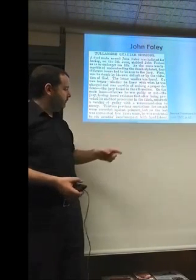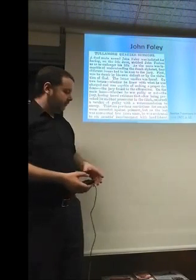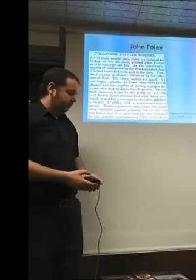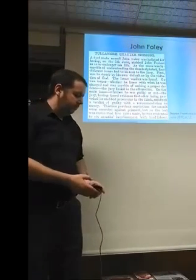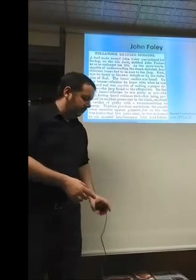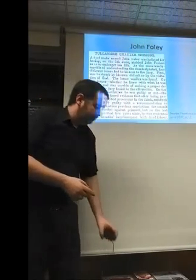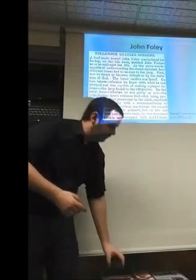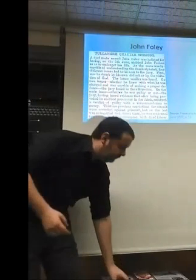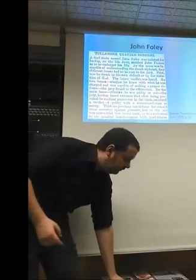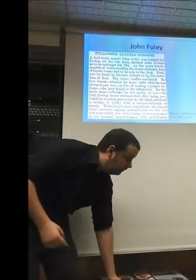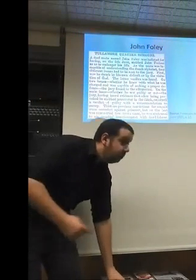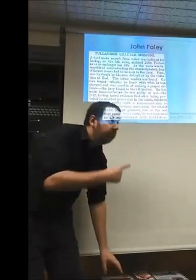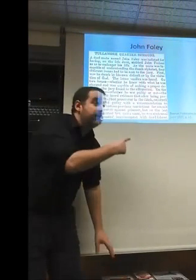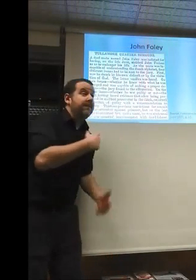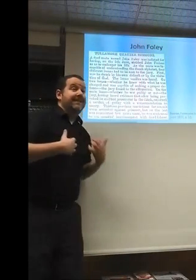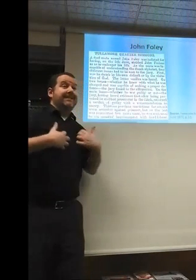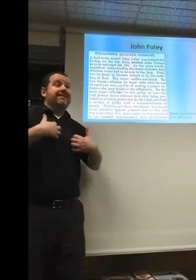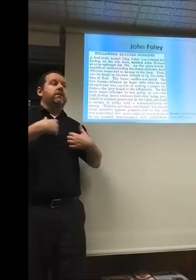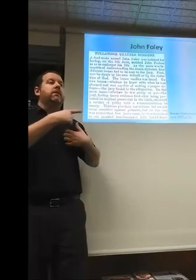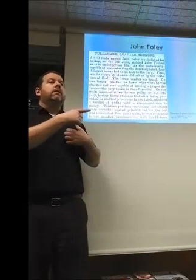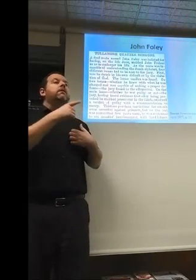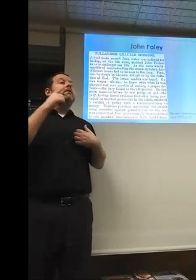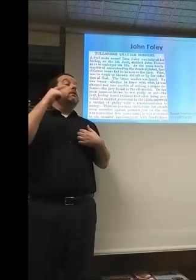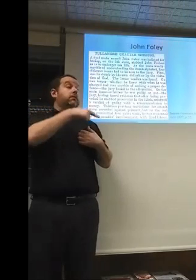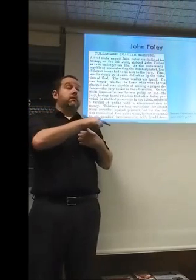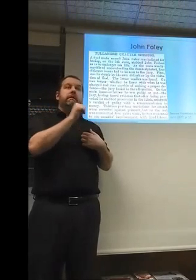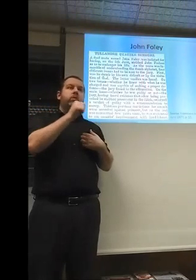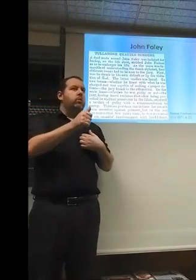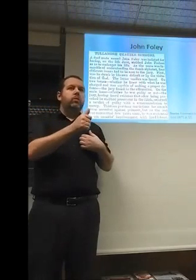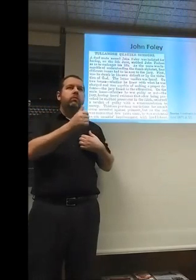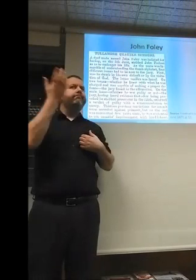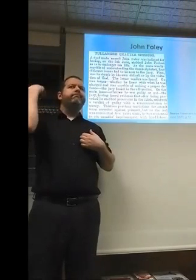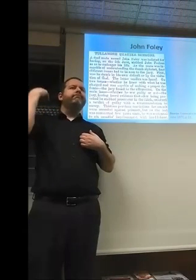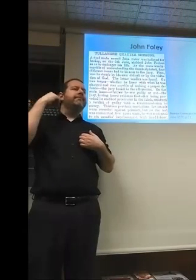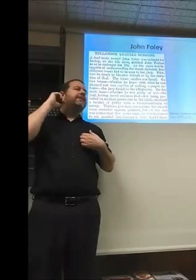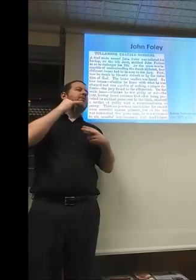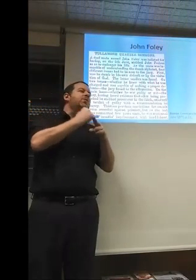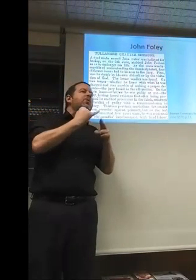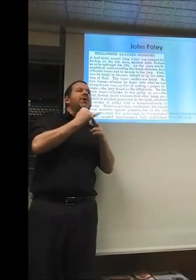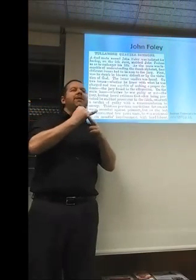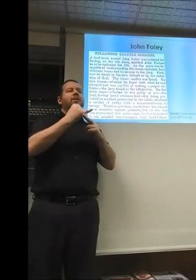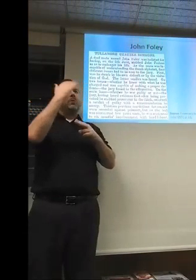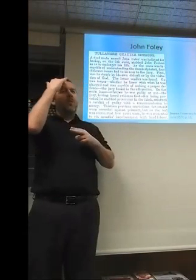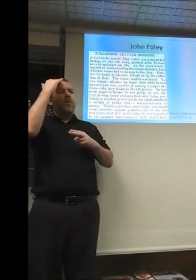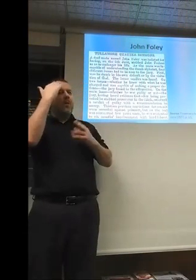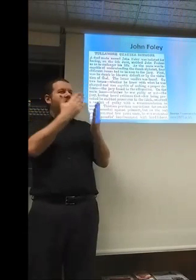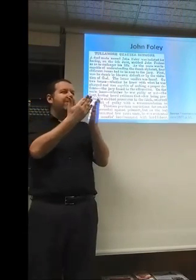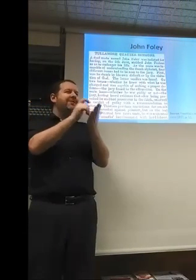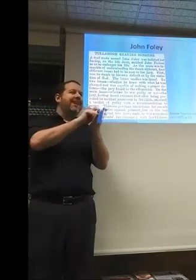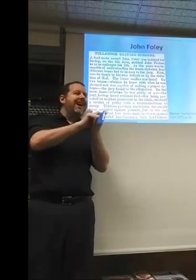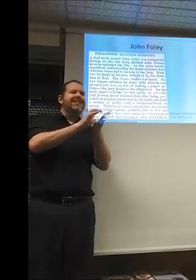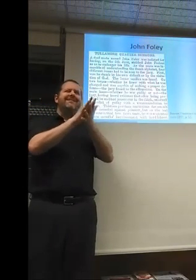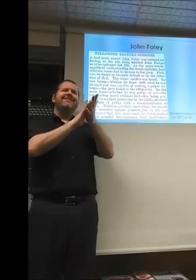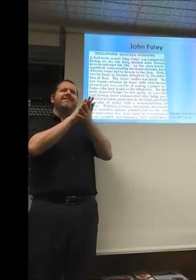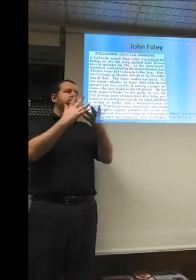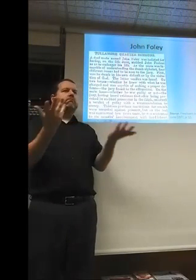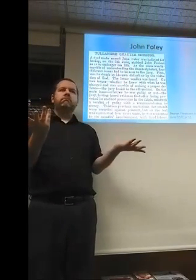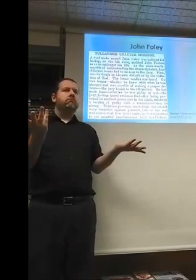So you can see the name here John Manning, you can see his age is twenty-five and a half,